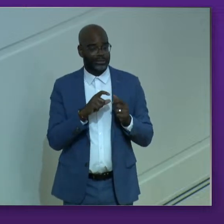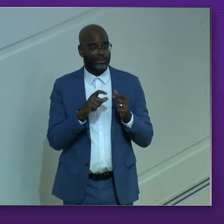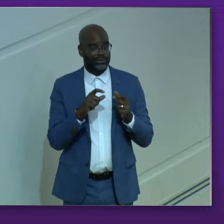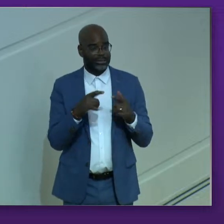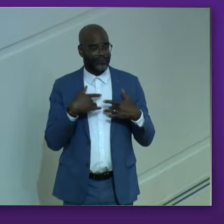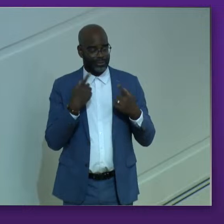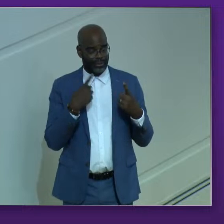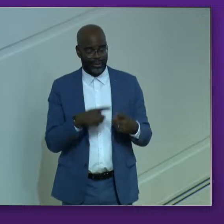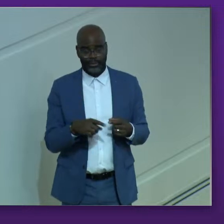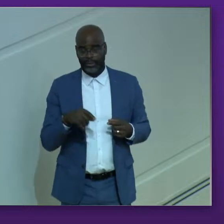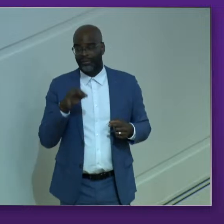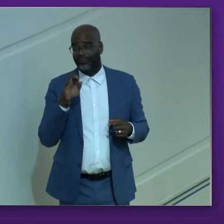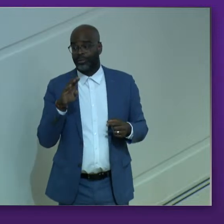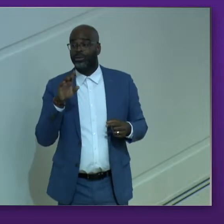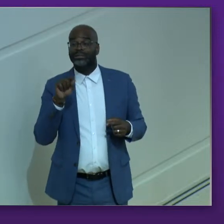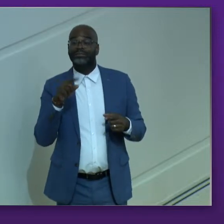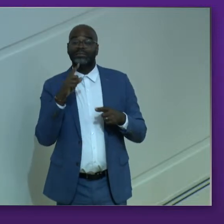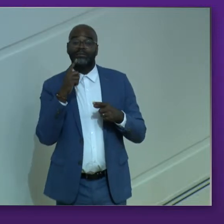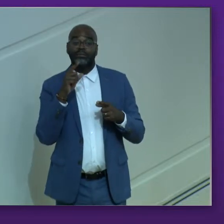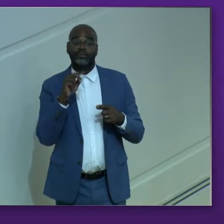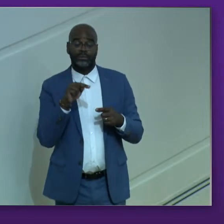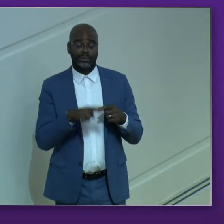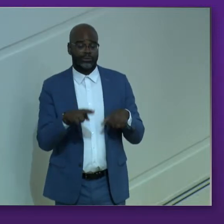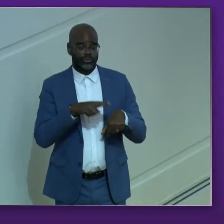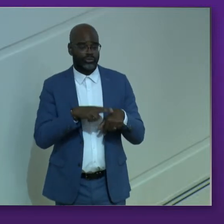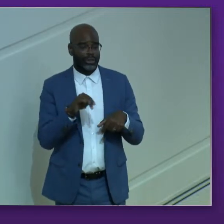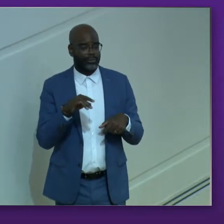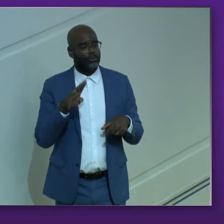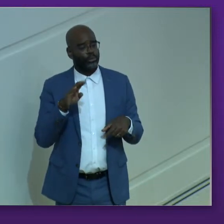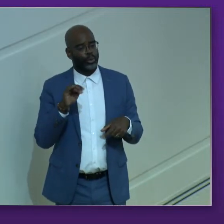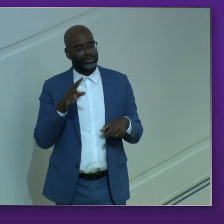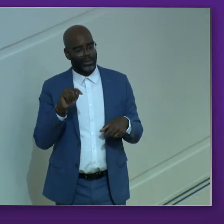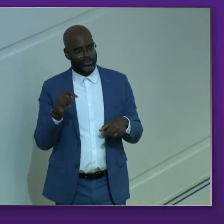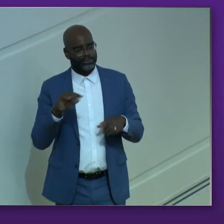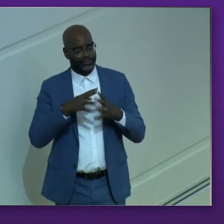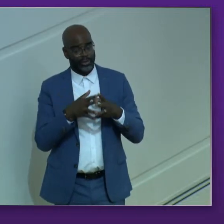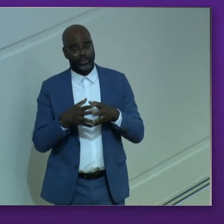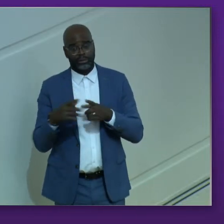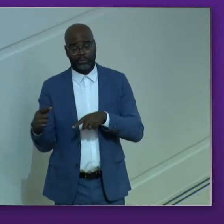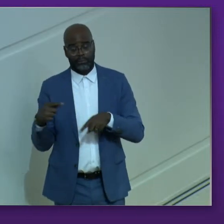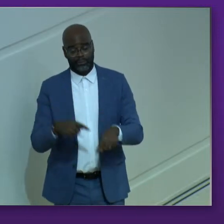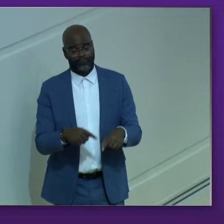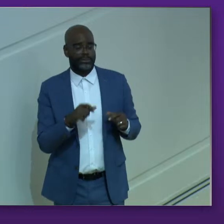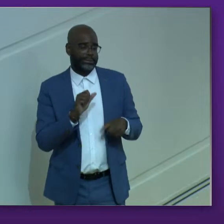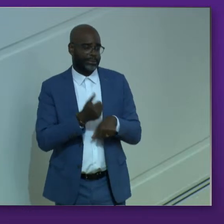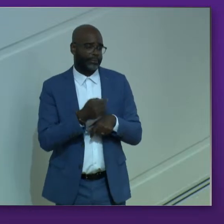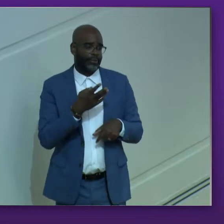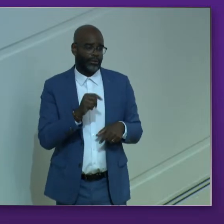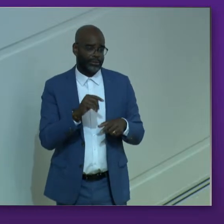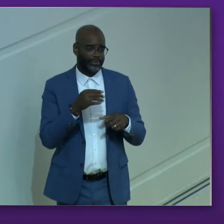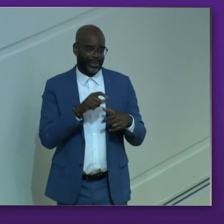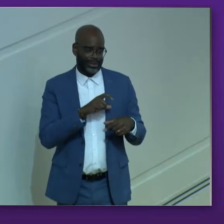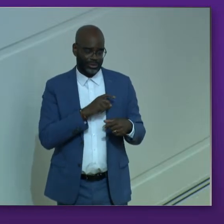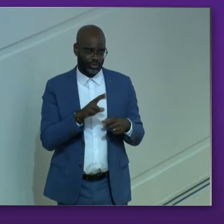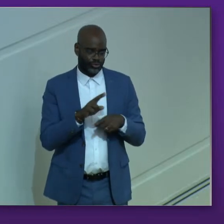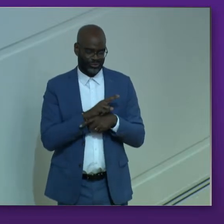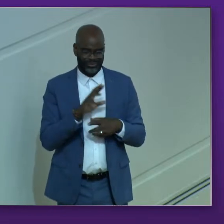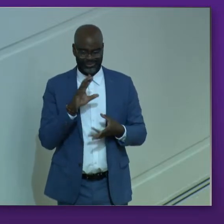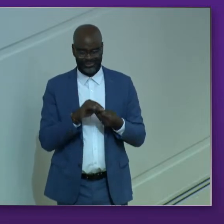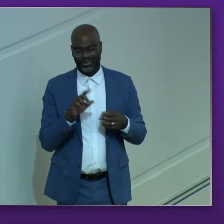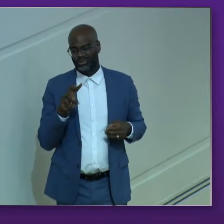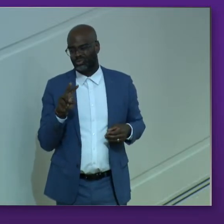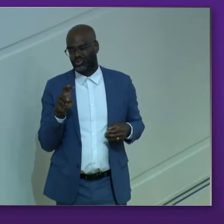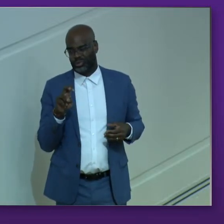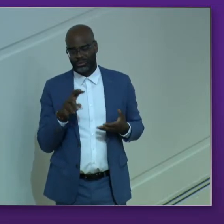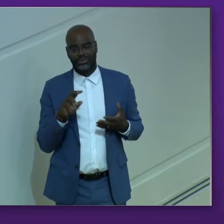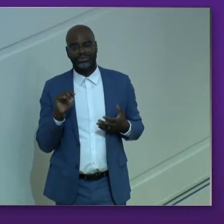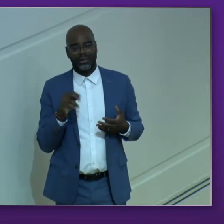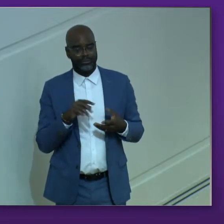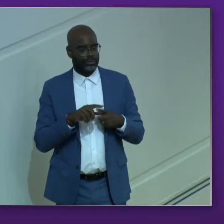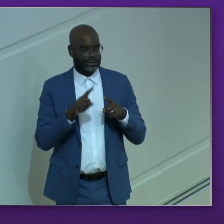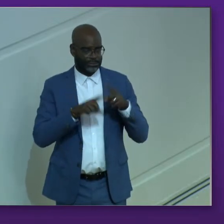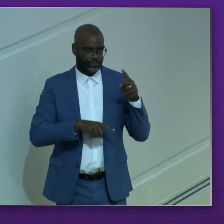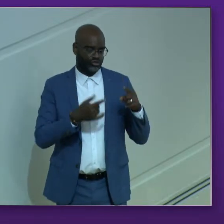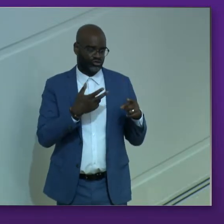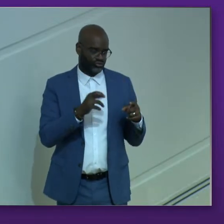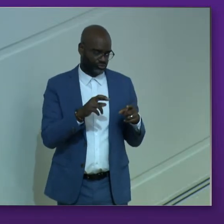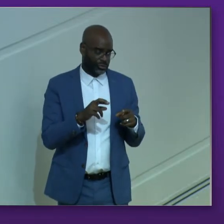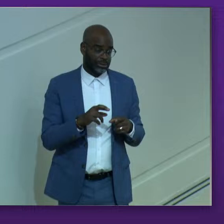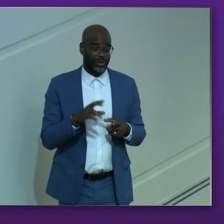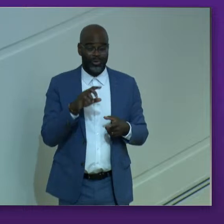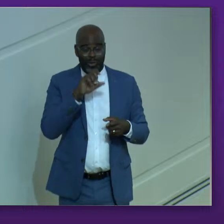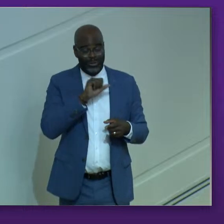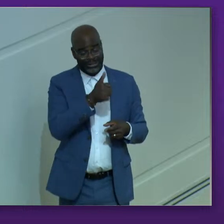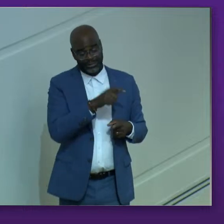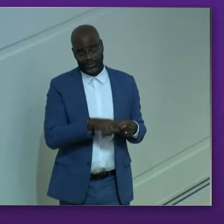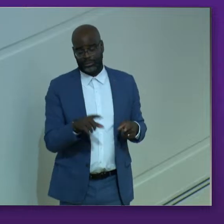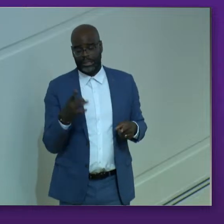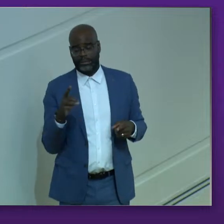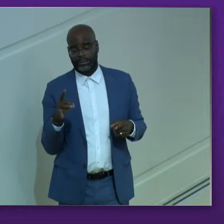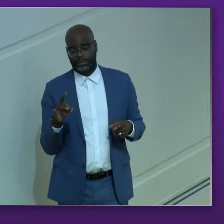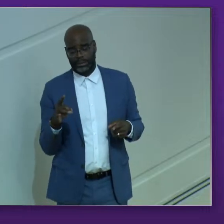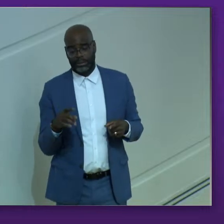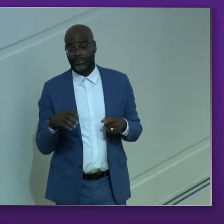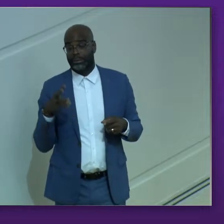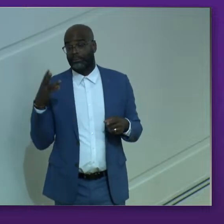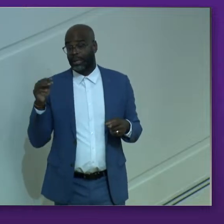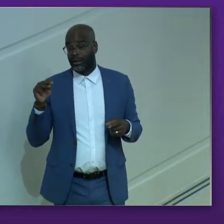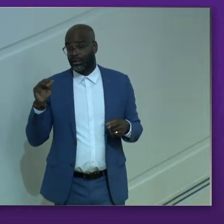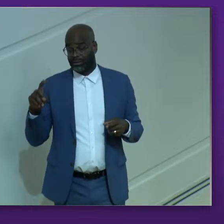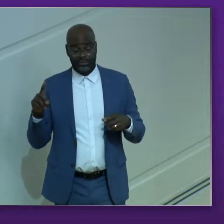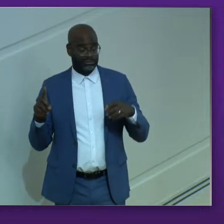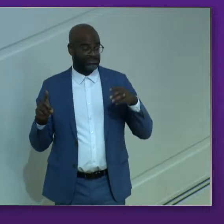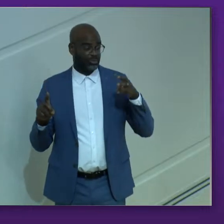THIS TEAM OUR NEXT AWARD IS FOR